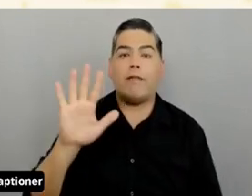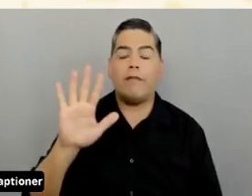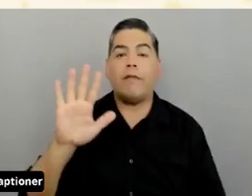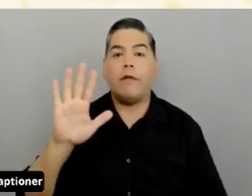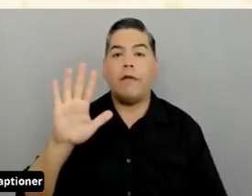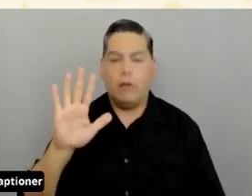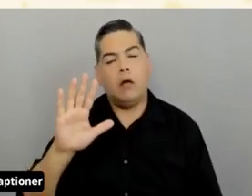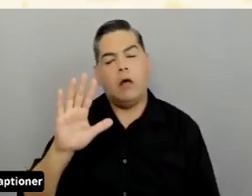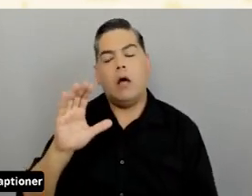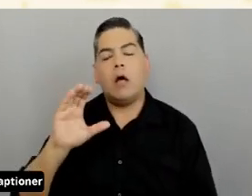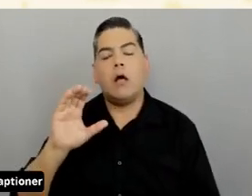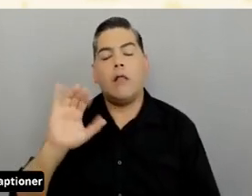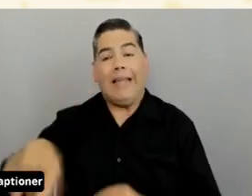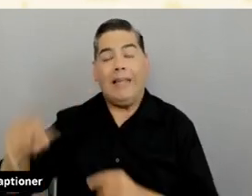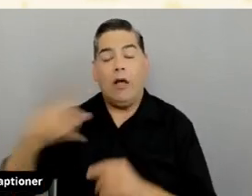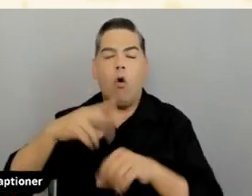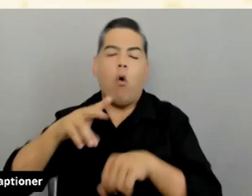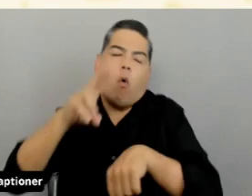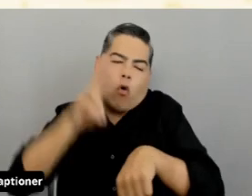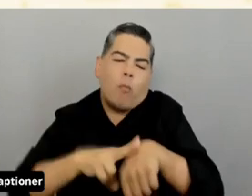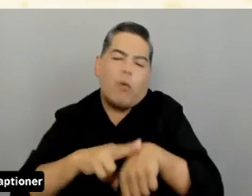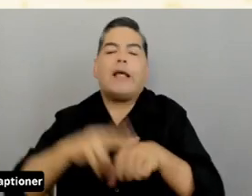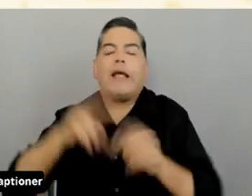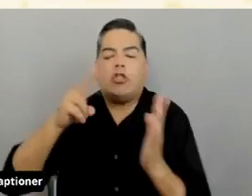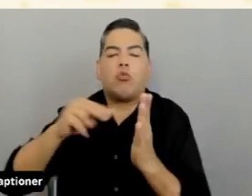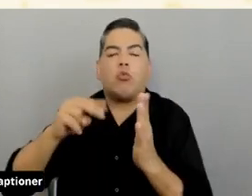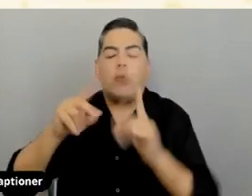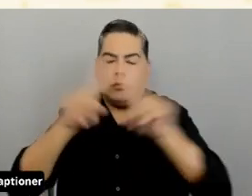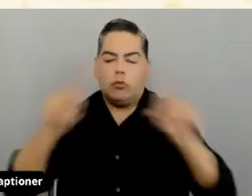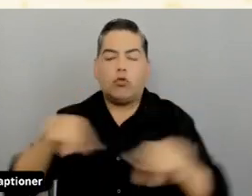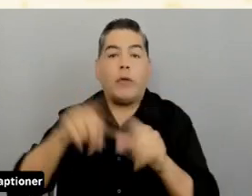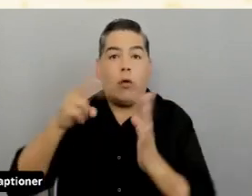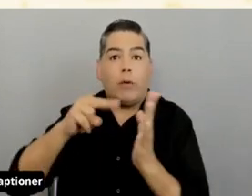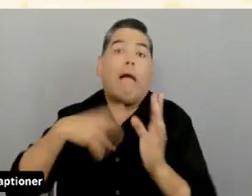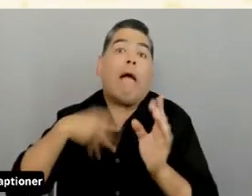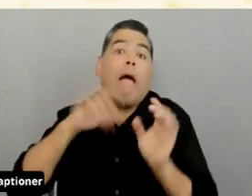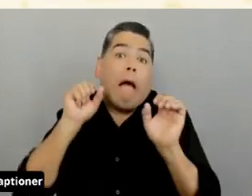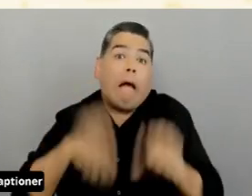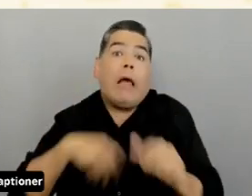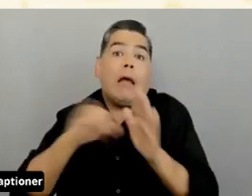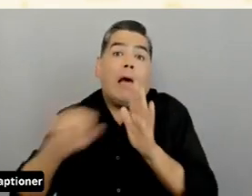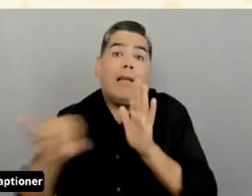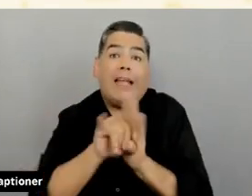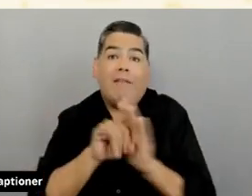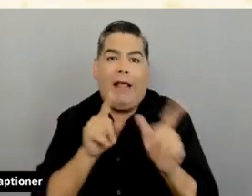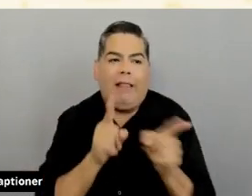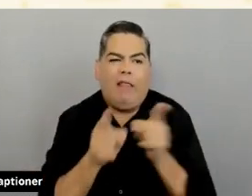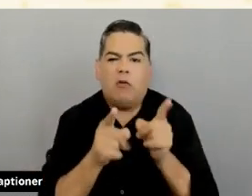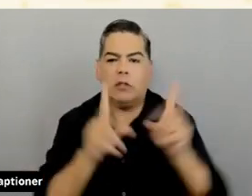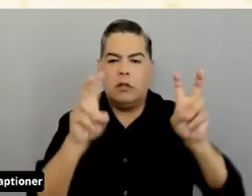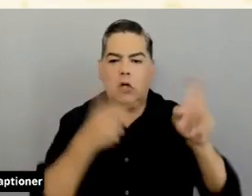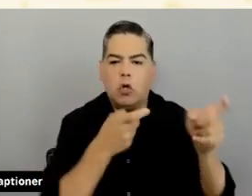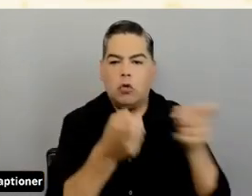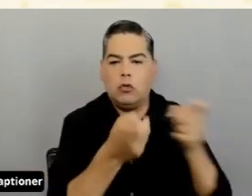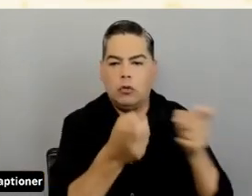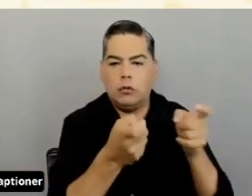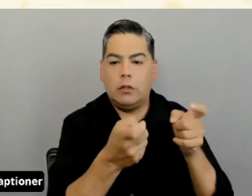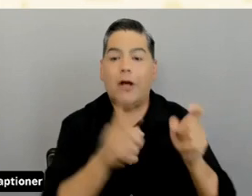the screen readers are able to identify those controls or components without any problem.